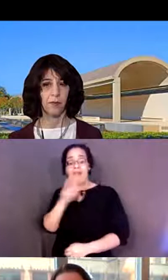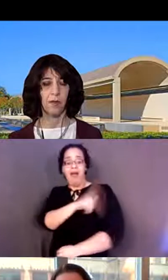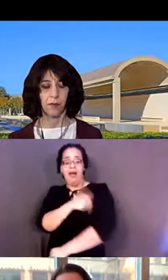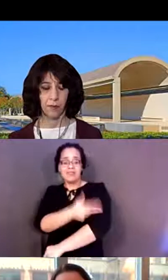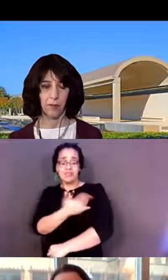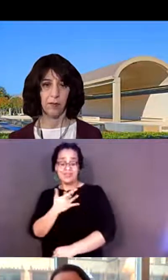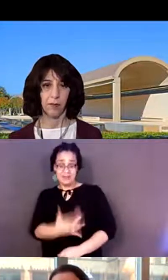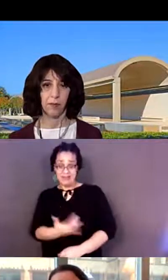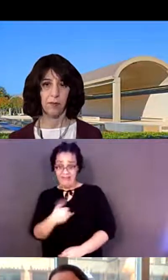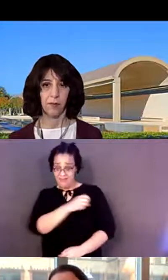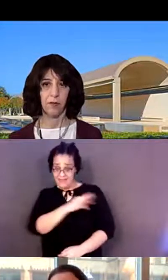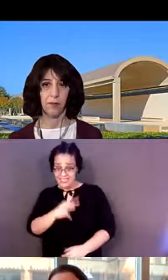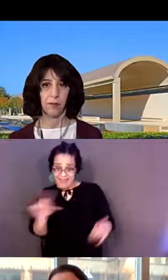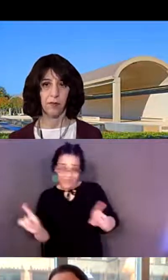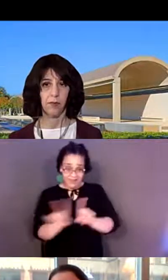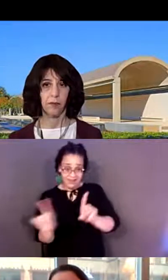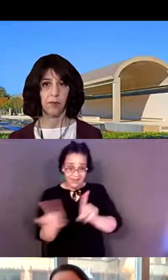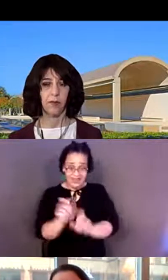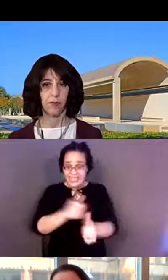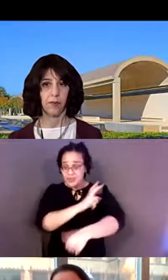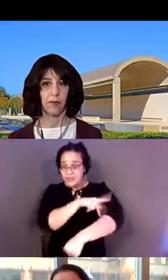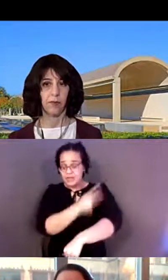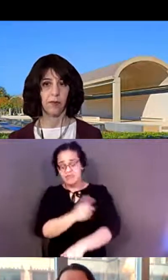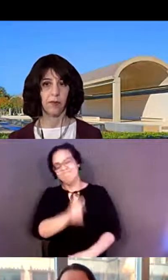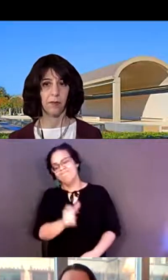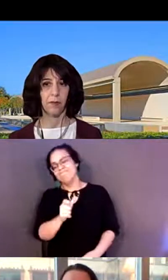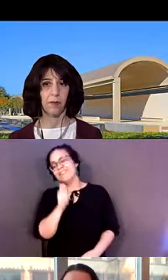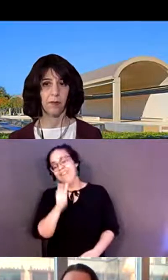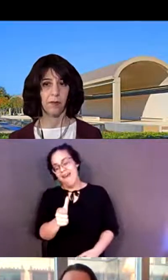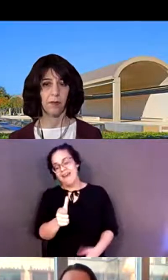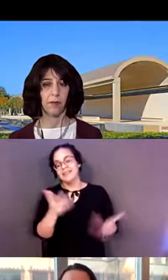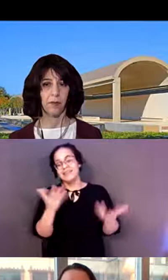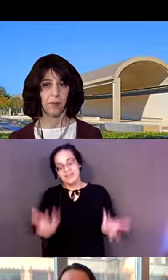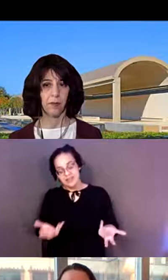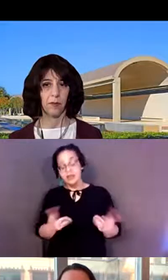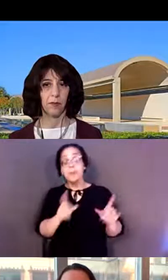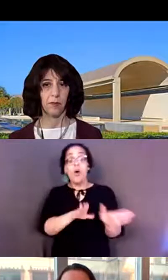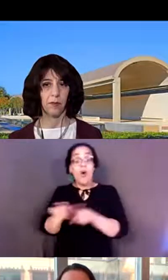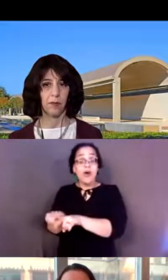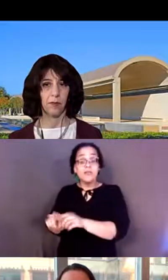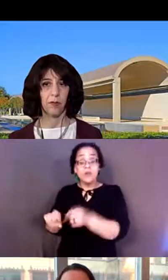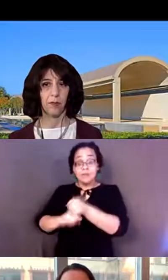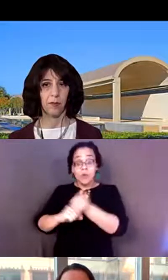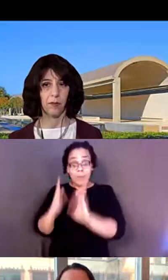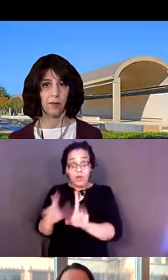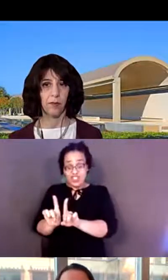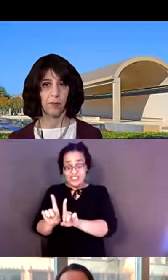room to help you make those transfers. Then on the communication side it could